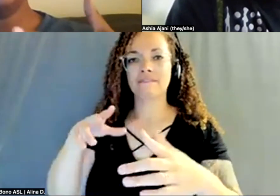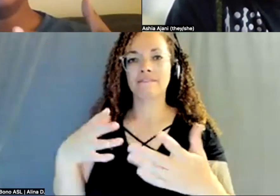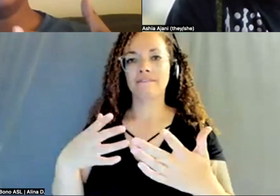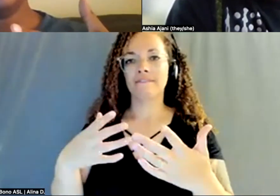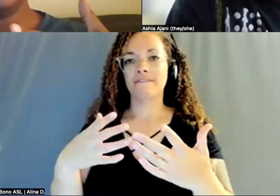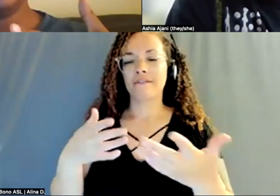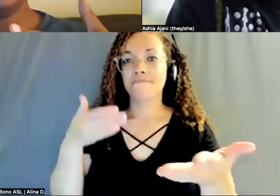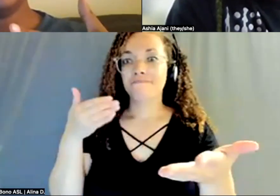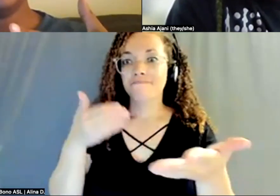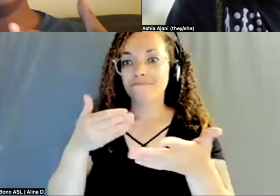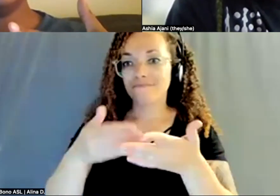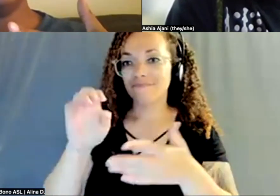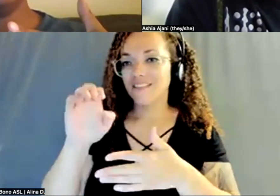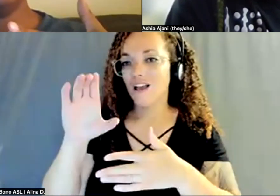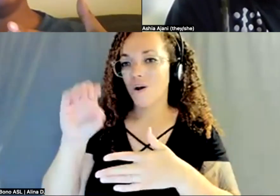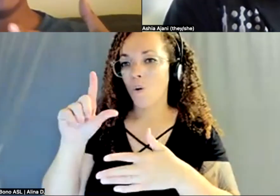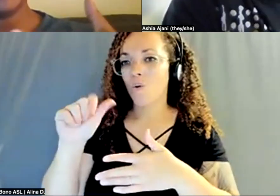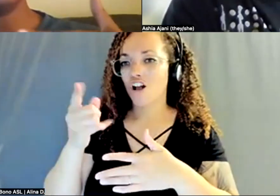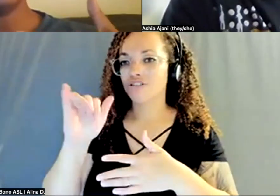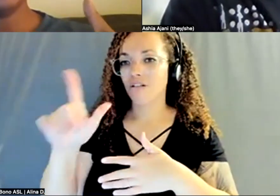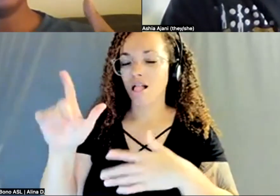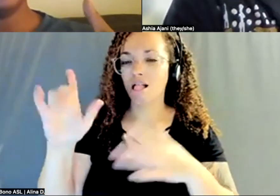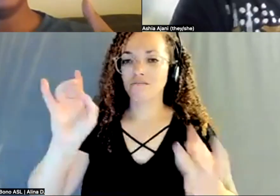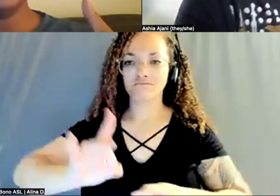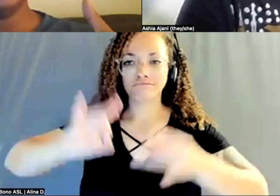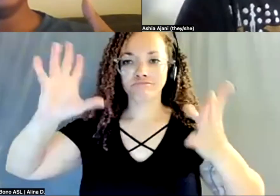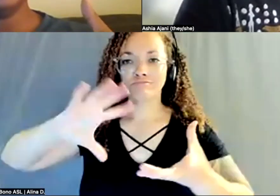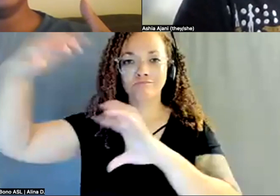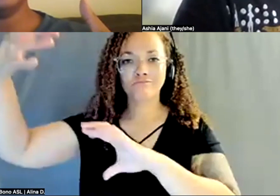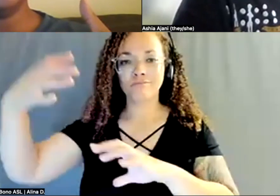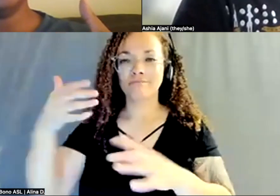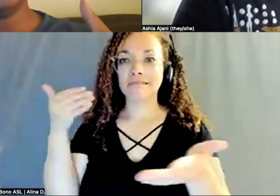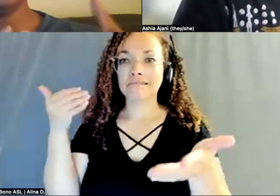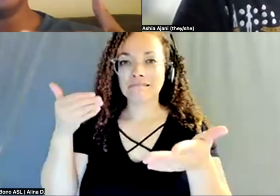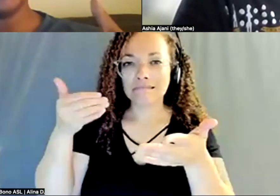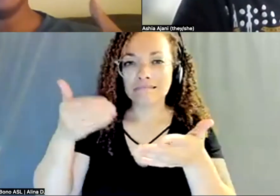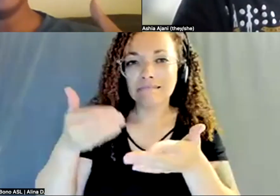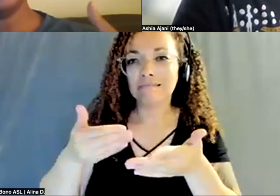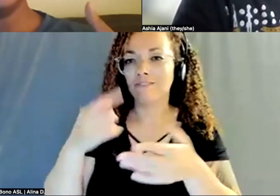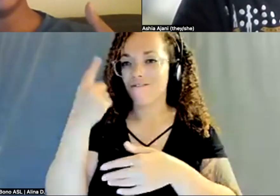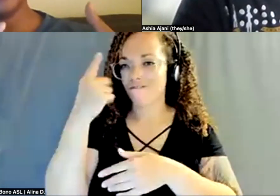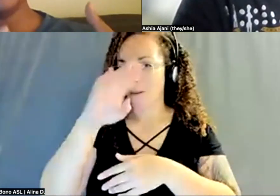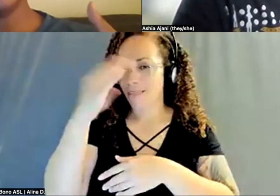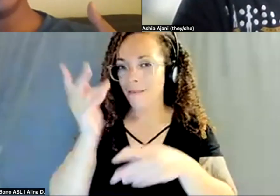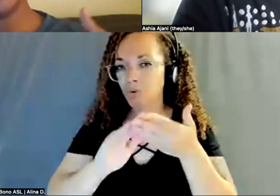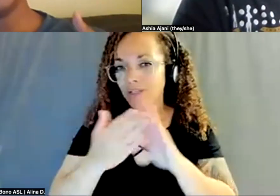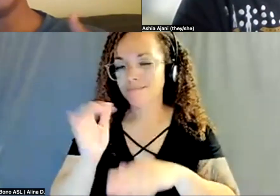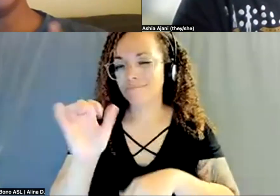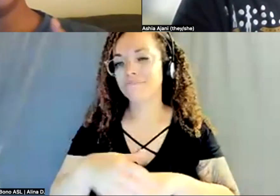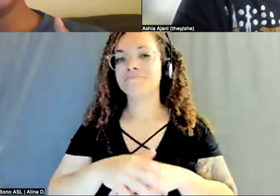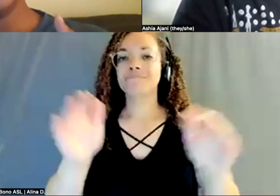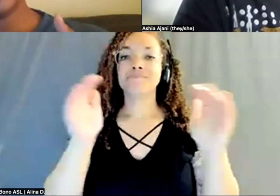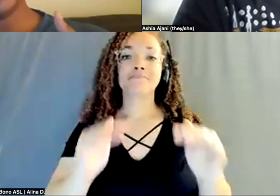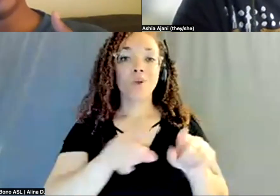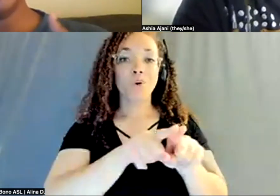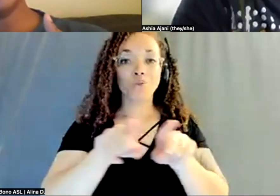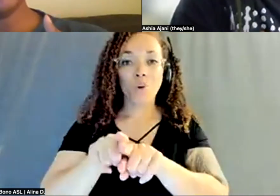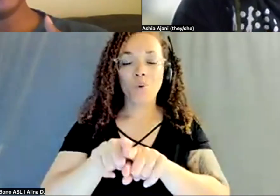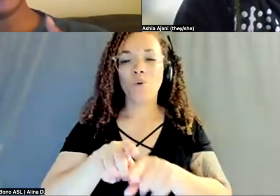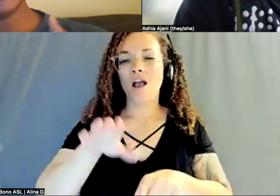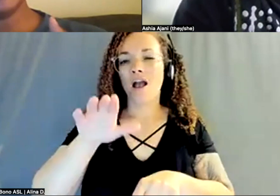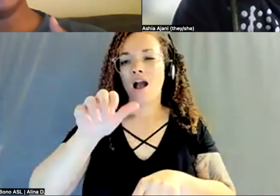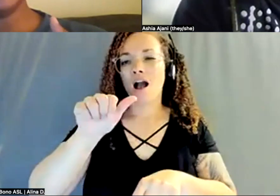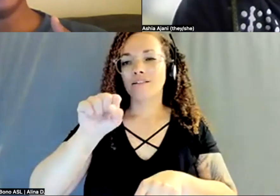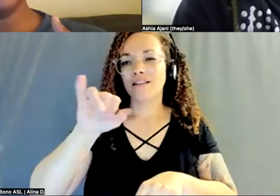And someone else who I really, whose work I really love is Asiya Wadud who's a poet and so